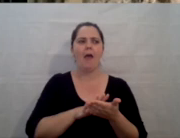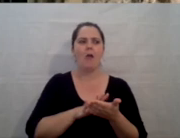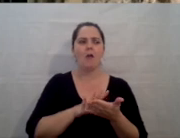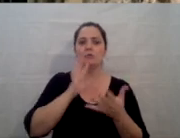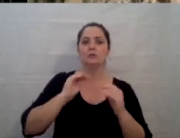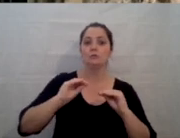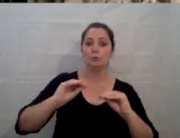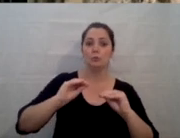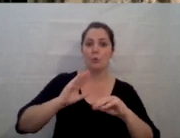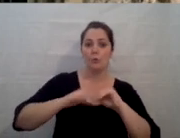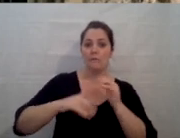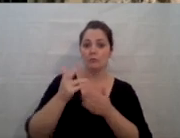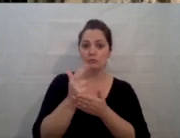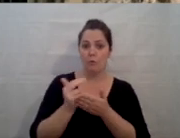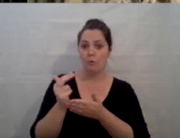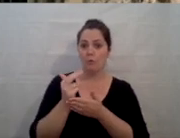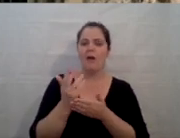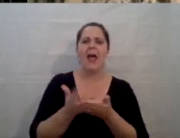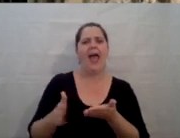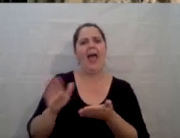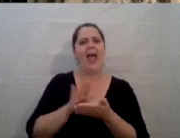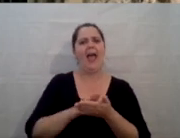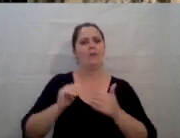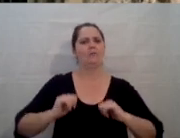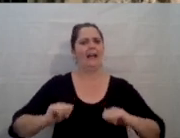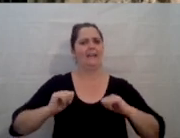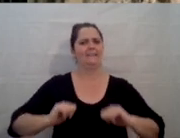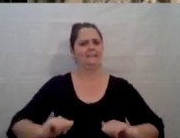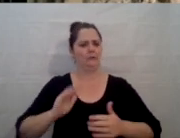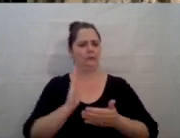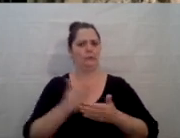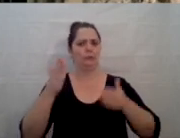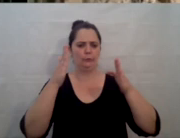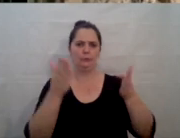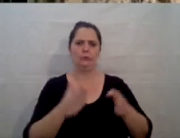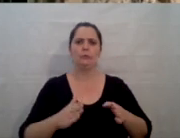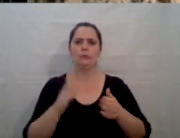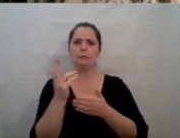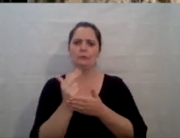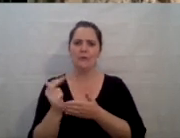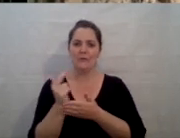the way that it was practiced and its legacy that goes on until now, 200 years later.